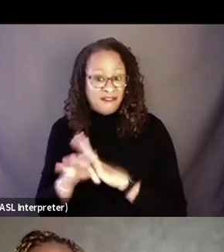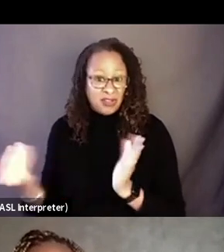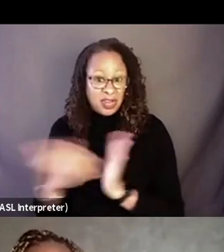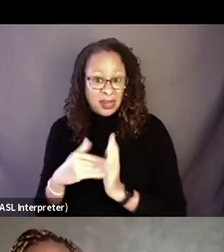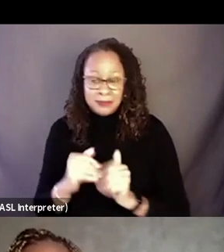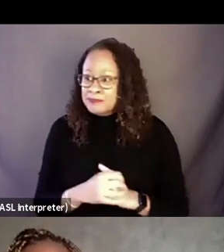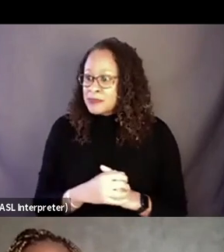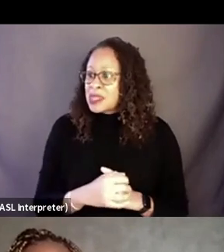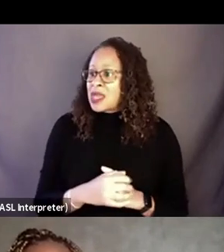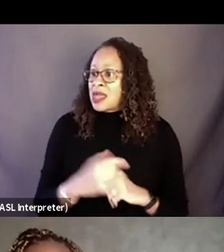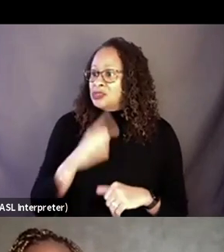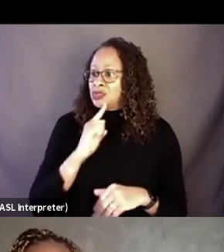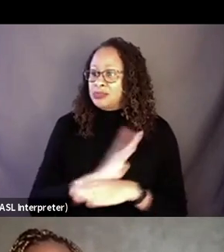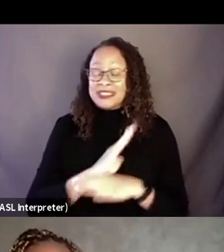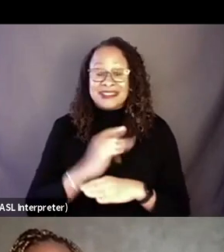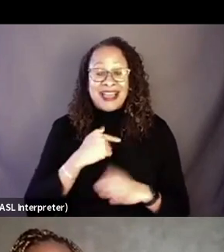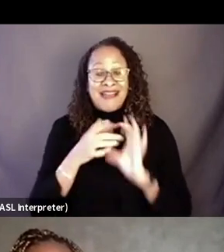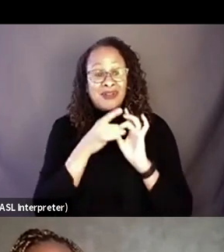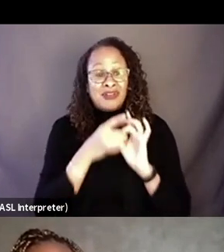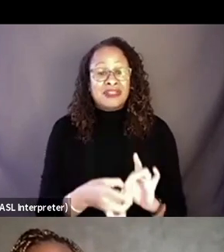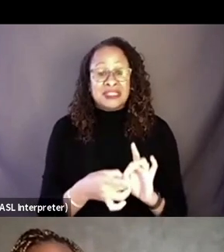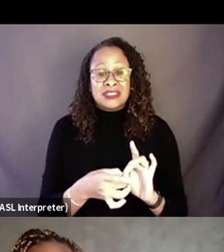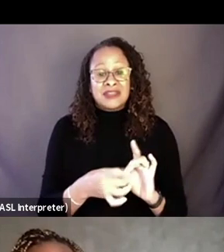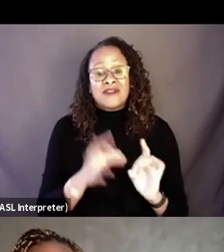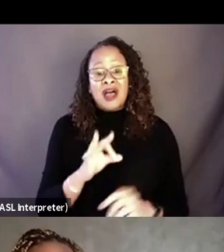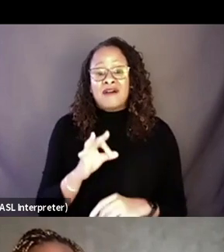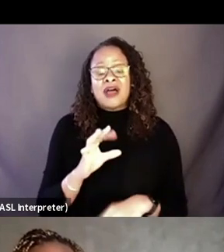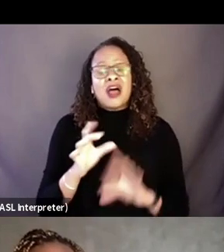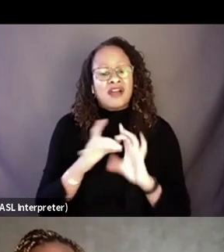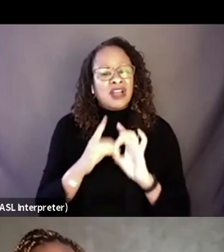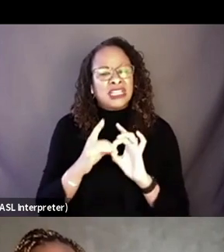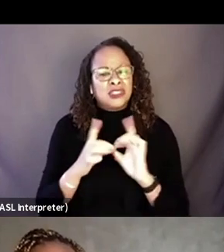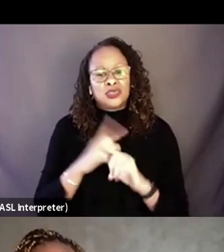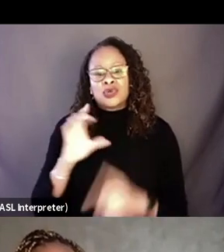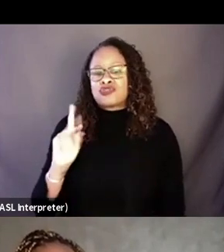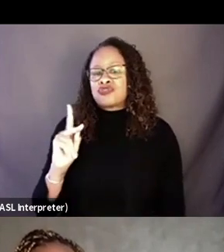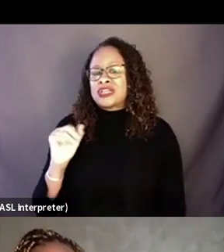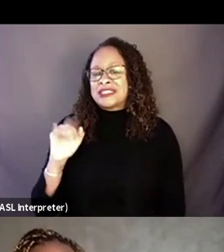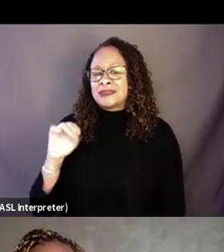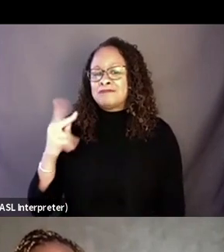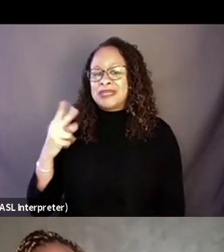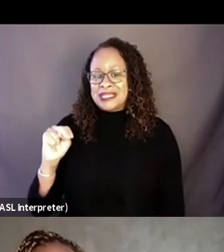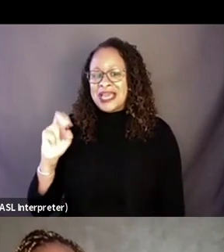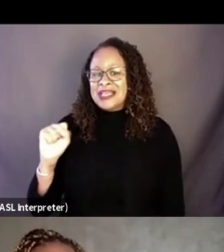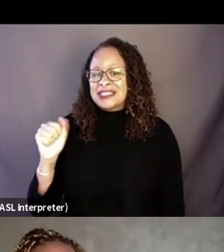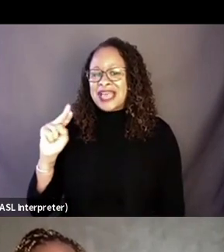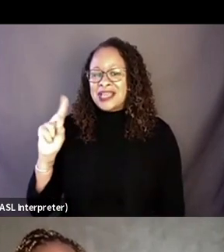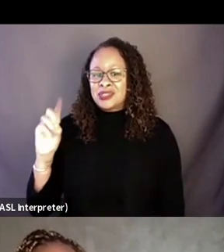And I'm actually a relative of Chris Msando who was killed the head of the IEBC.